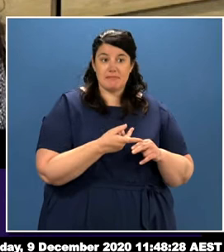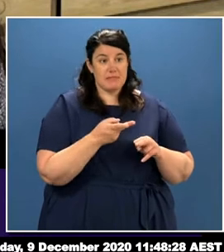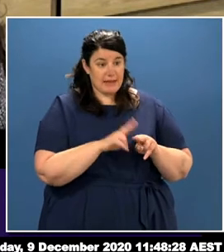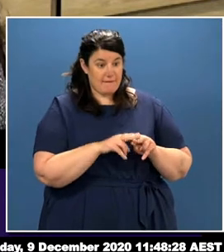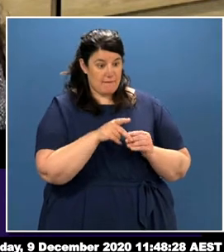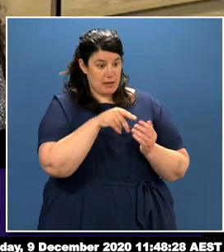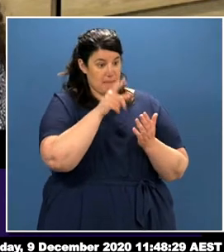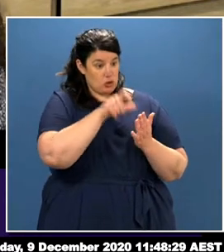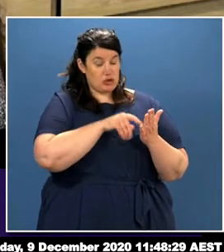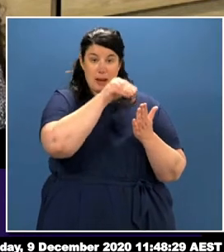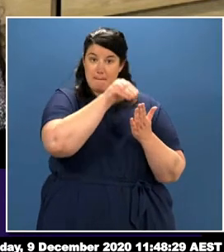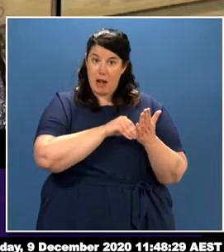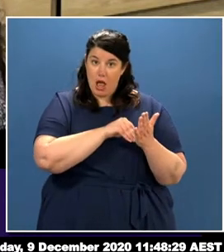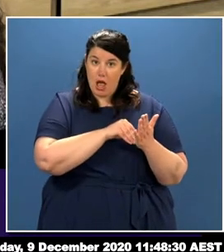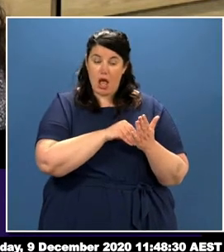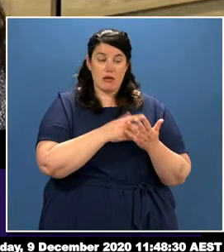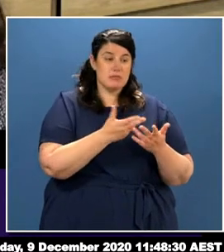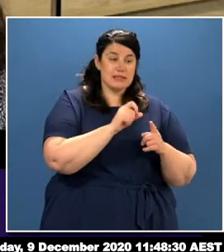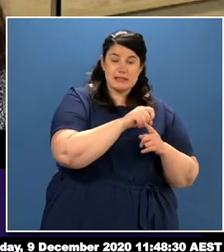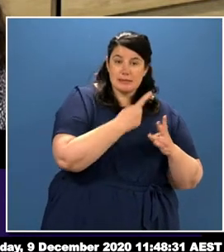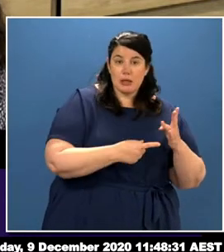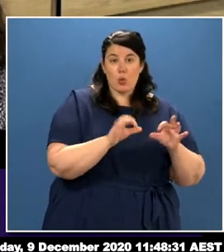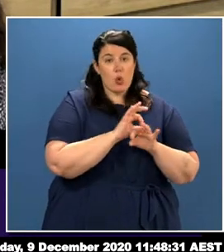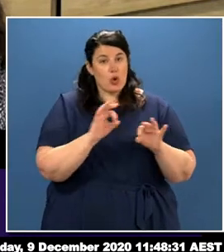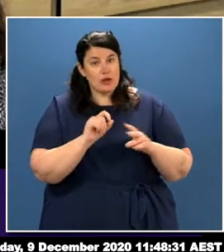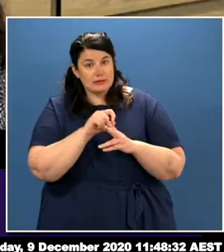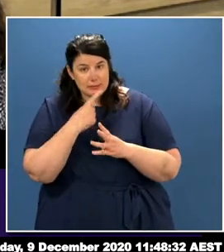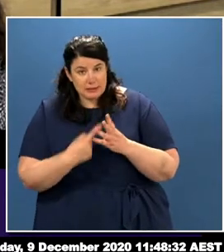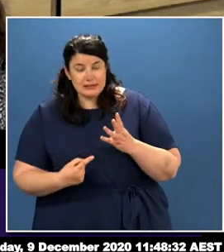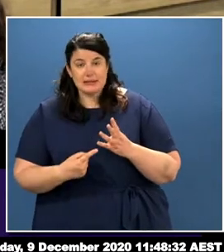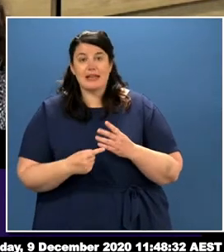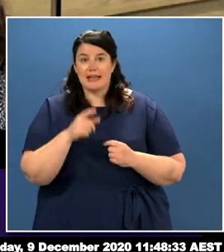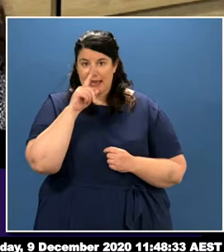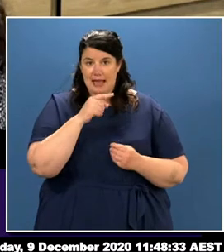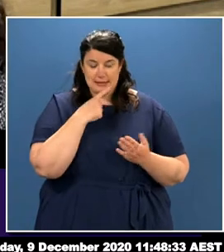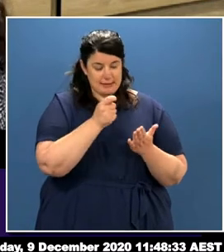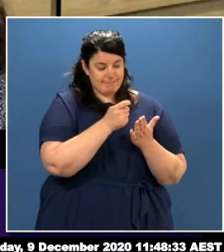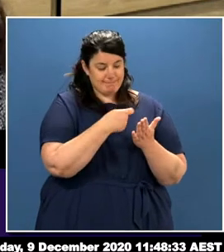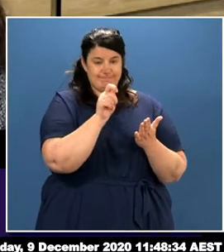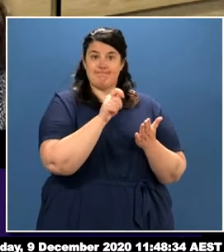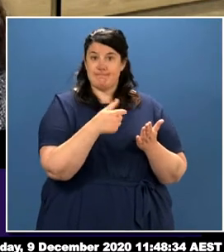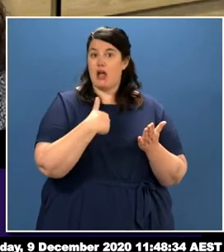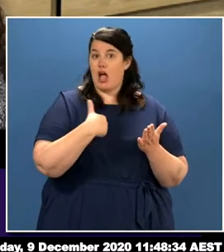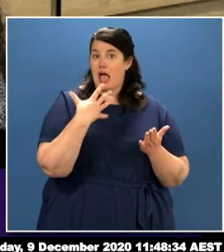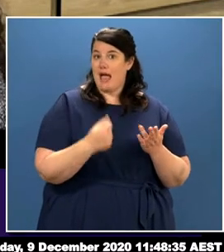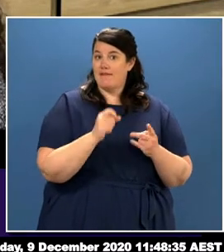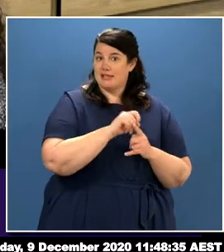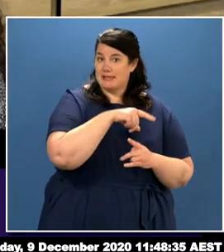yourself or like any other person could identify that they have a disability?